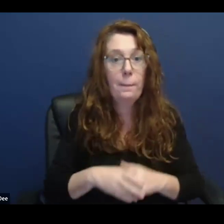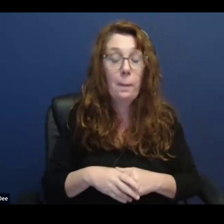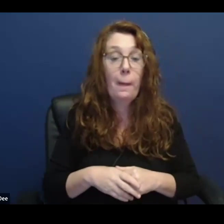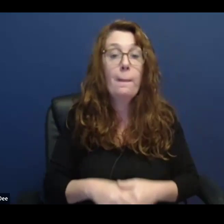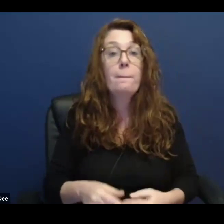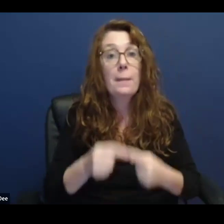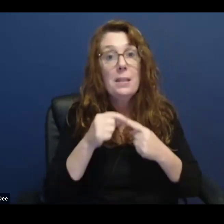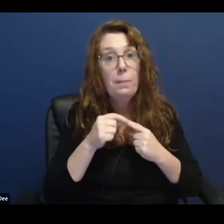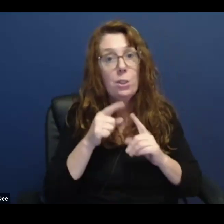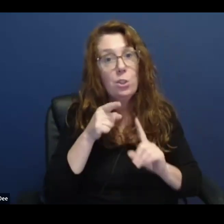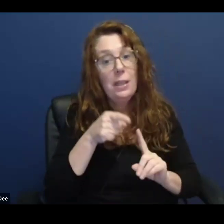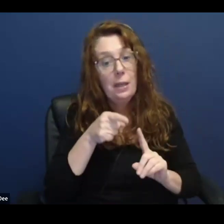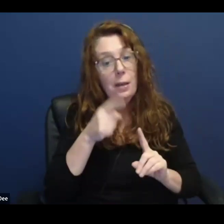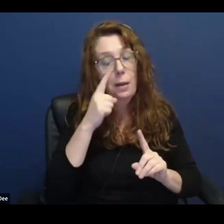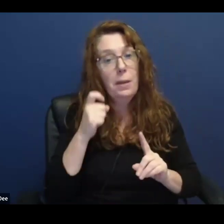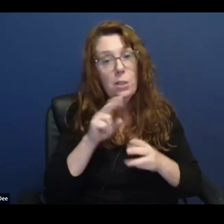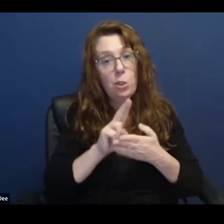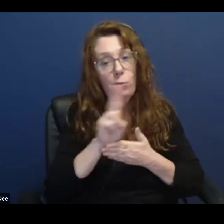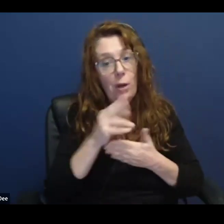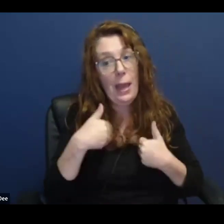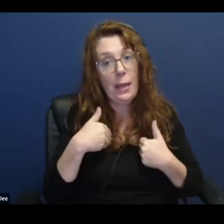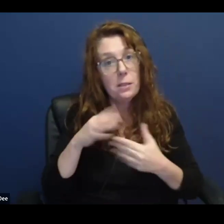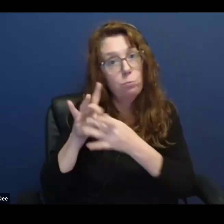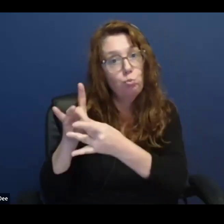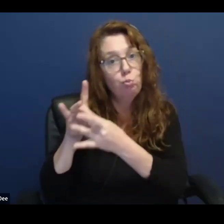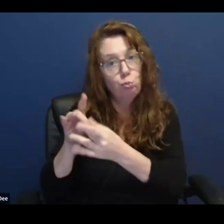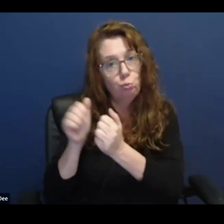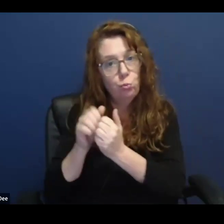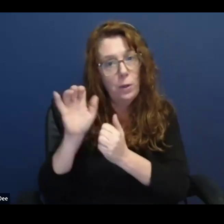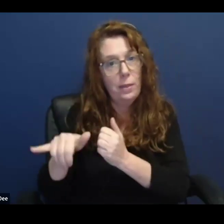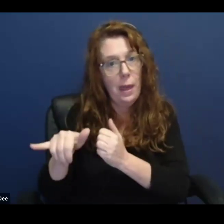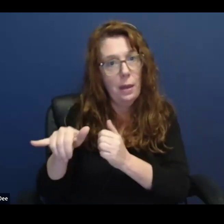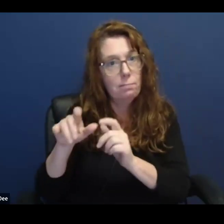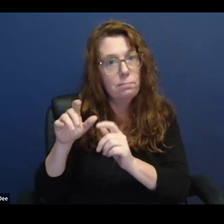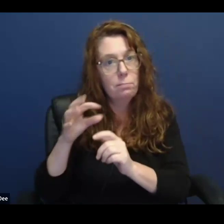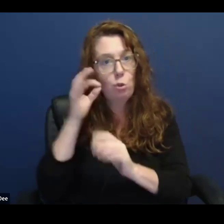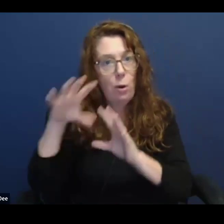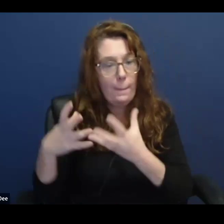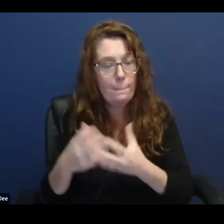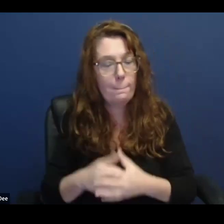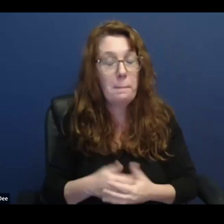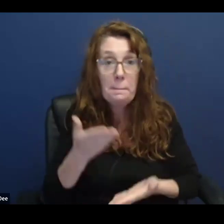the university already has a working relationship with that located Tribe. There might be lots of